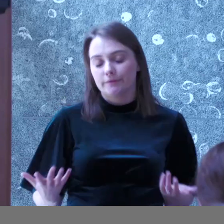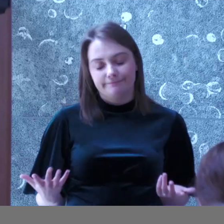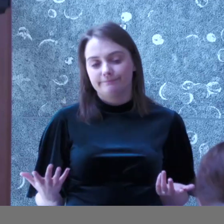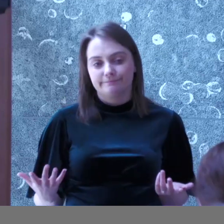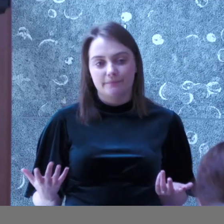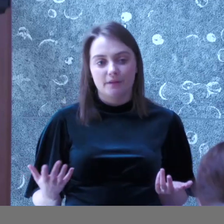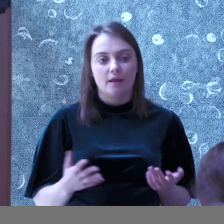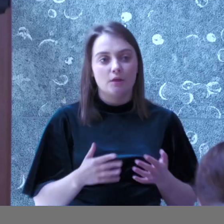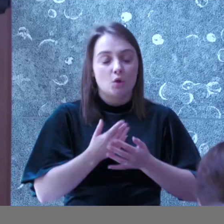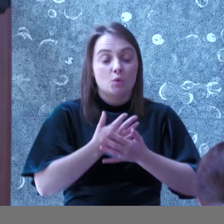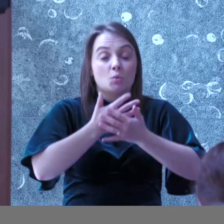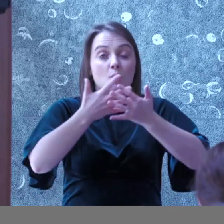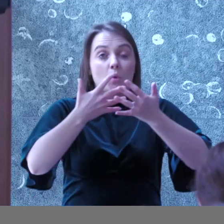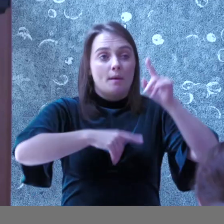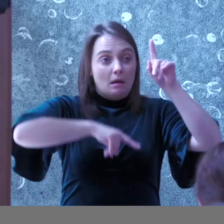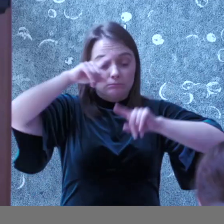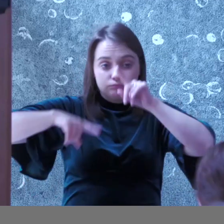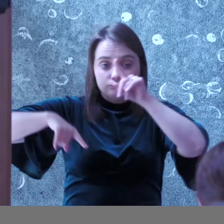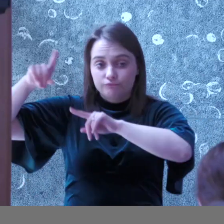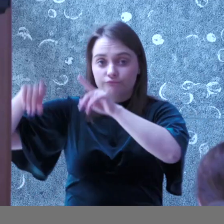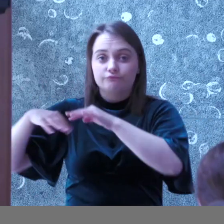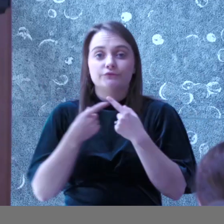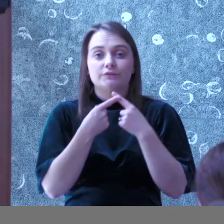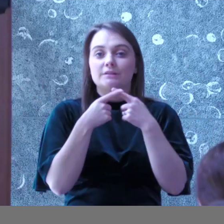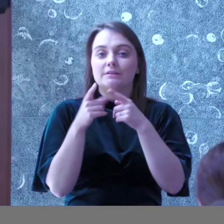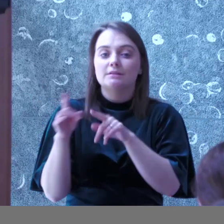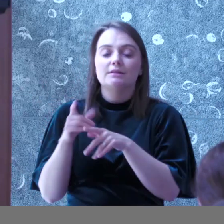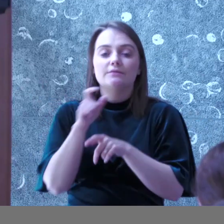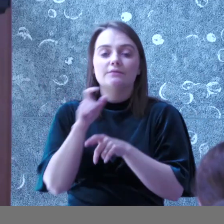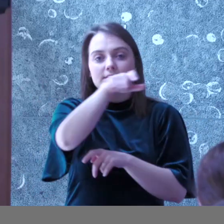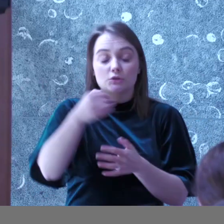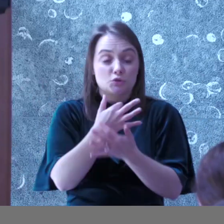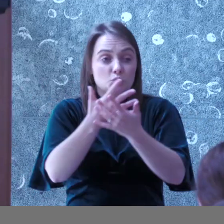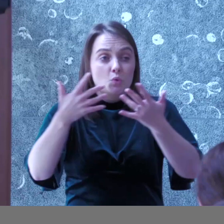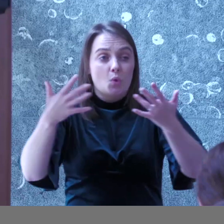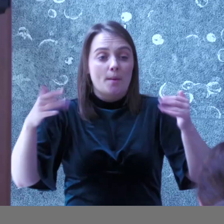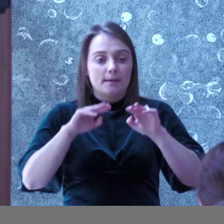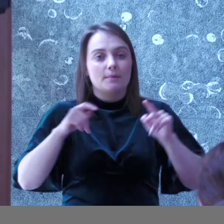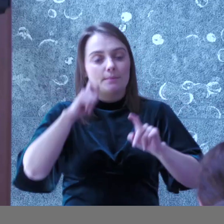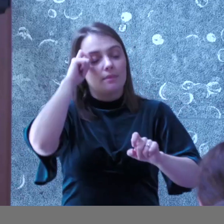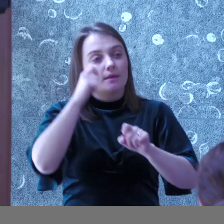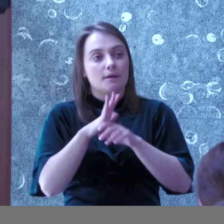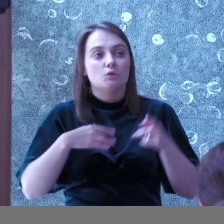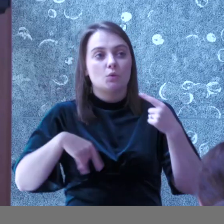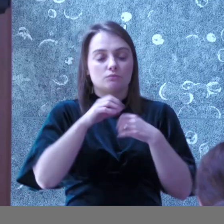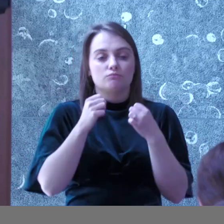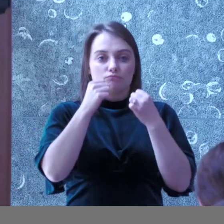complexity of citizens. There is just so many to consider. So we're very much taking, we're calling